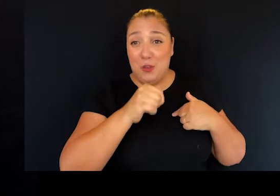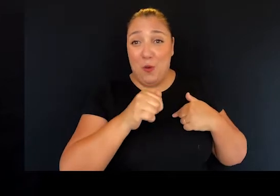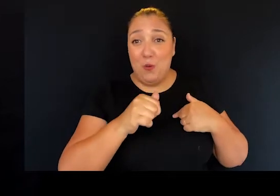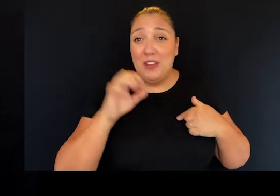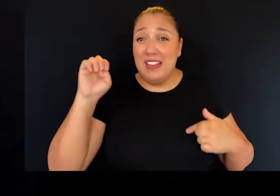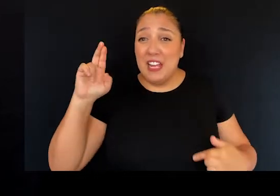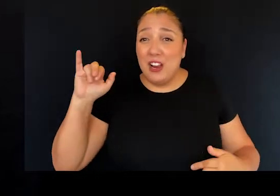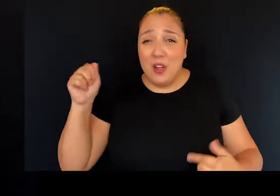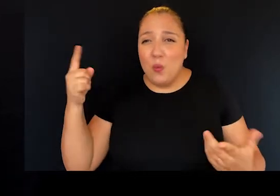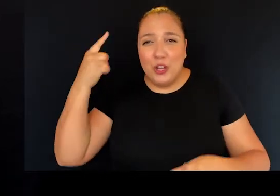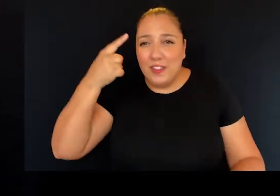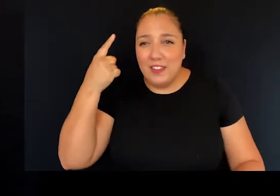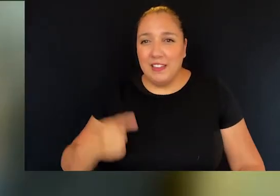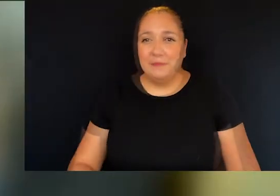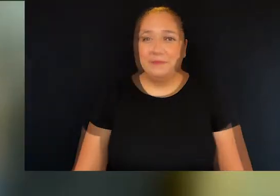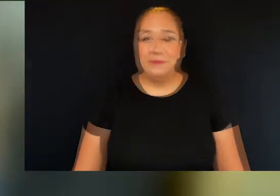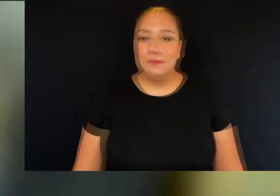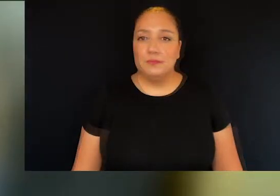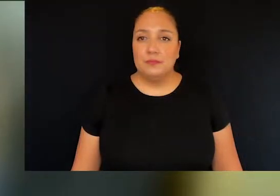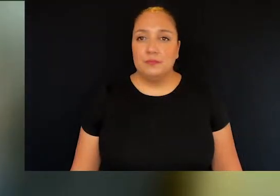Erica, what are your thoughts? That's right, Katrin.